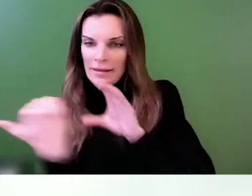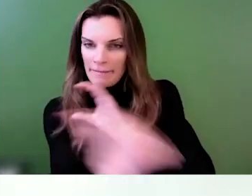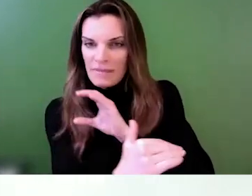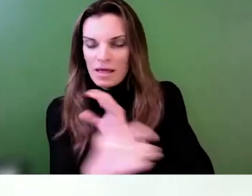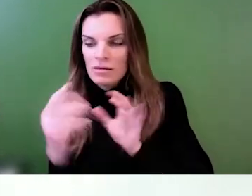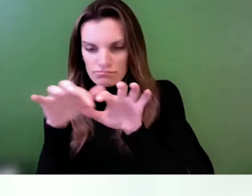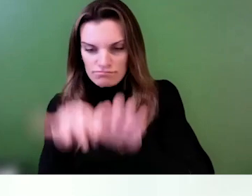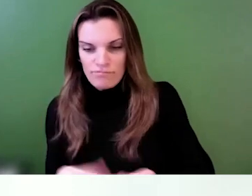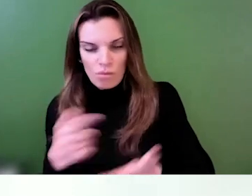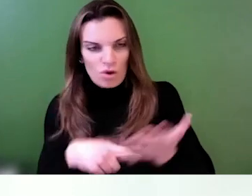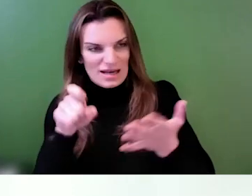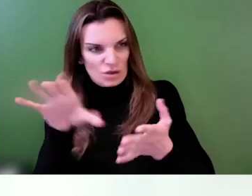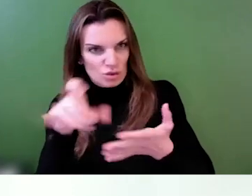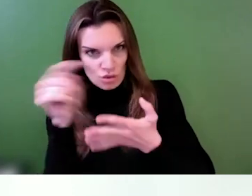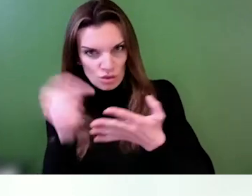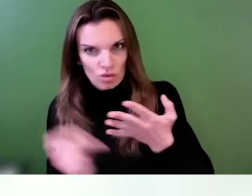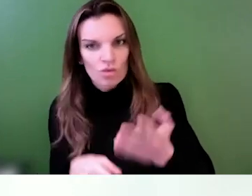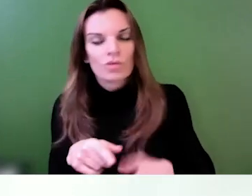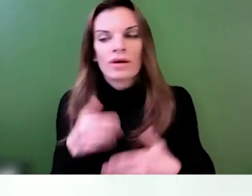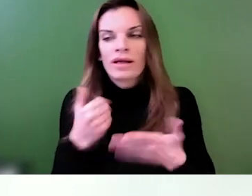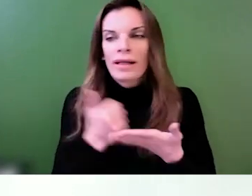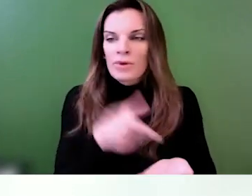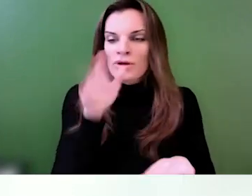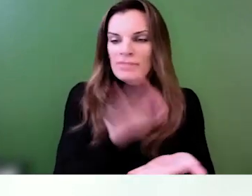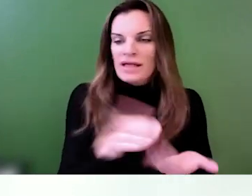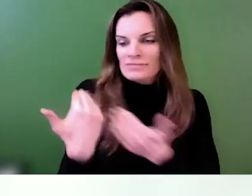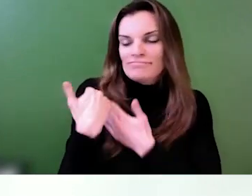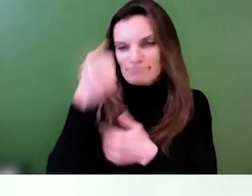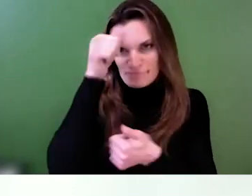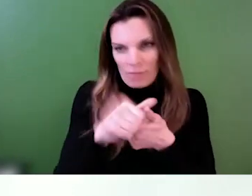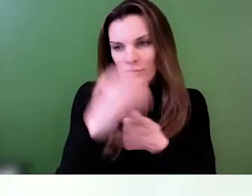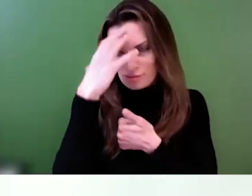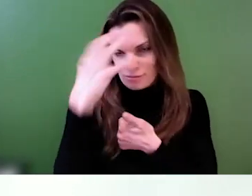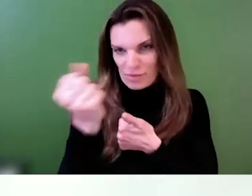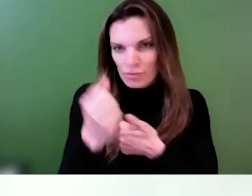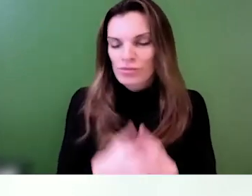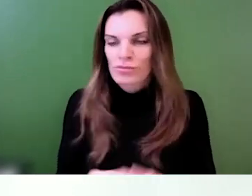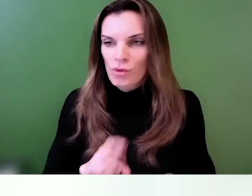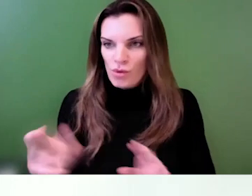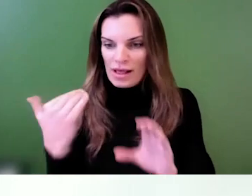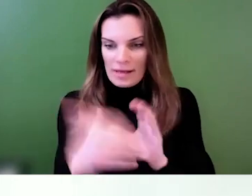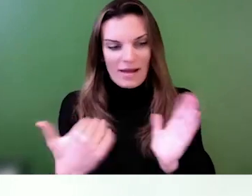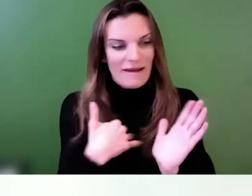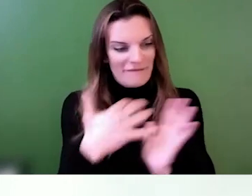completed that day so she can easily refer back to the list and she doesn't need to have the responsibility of creating the